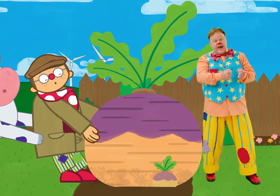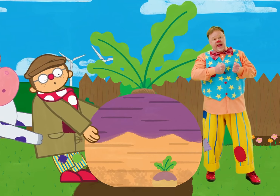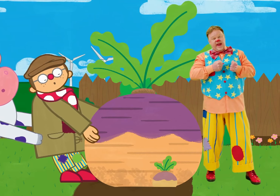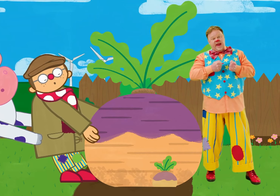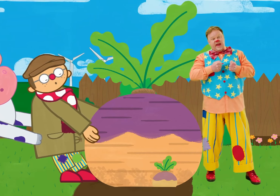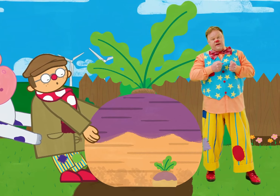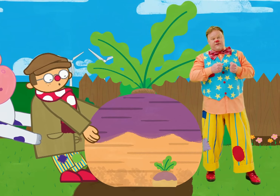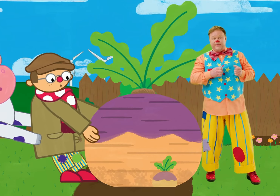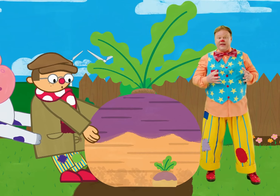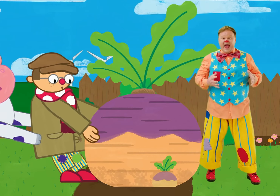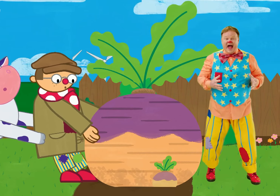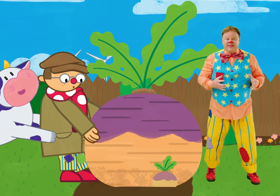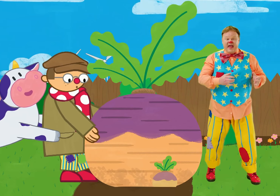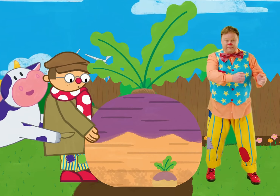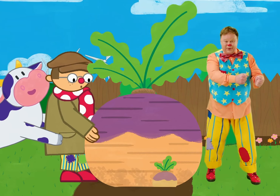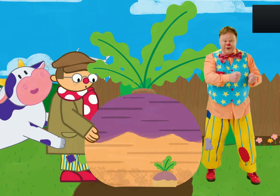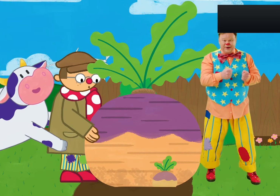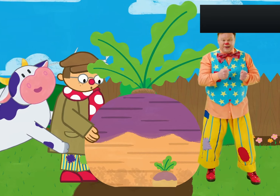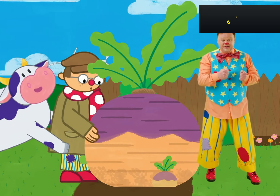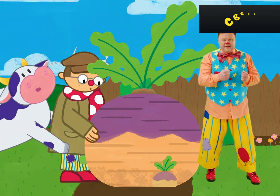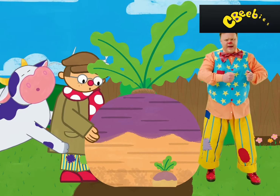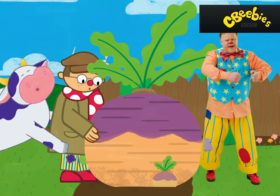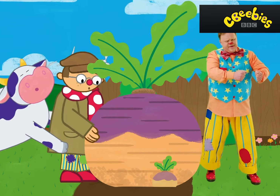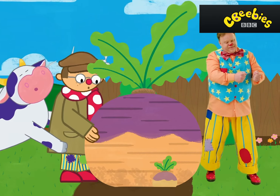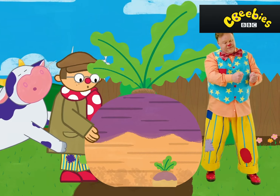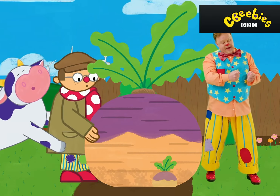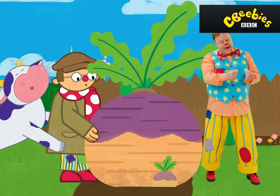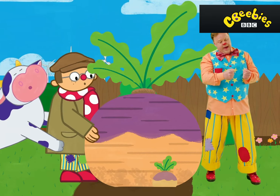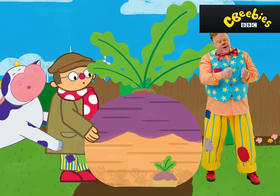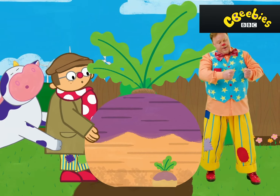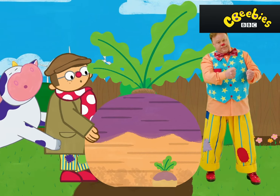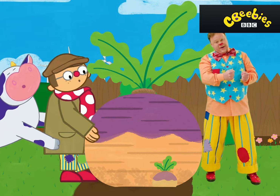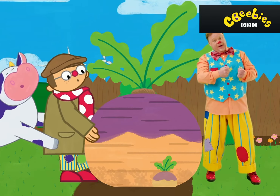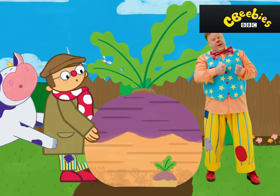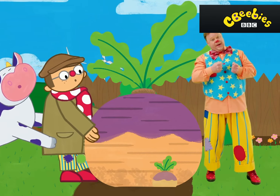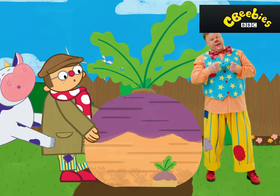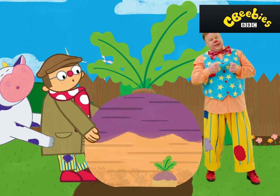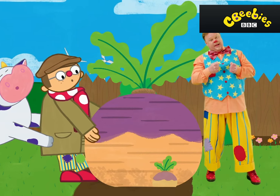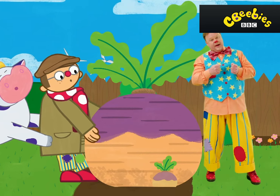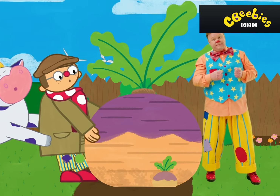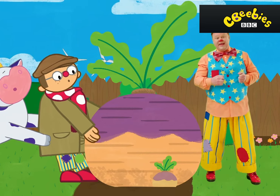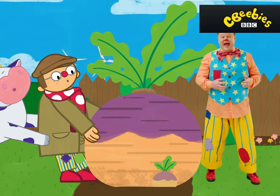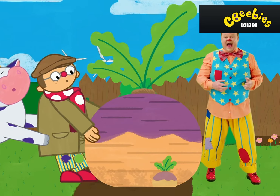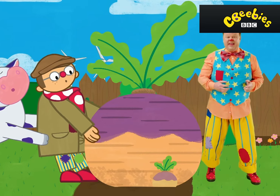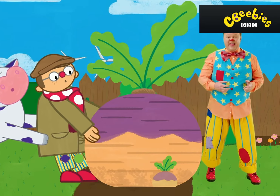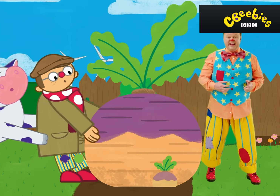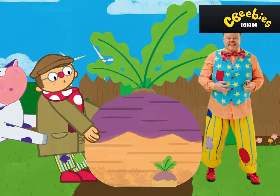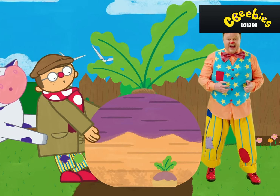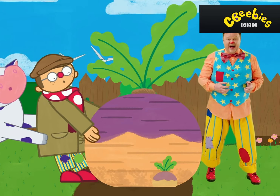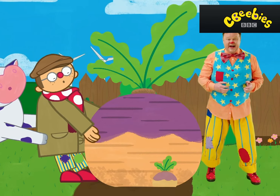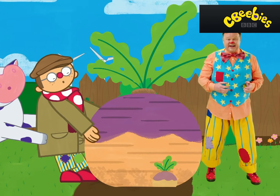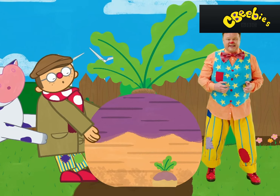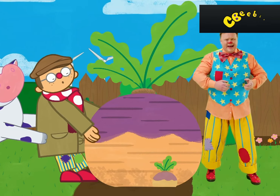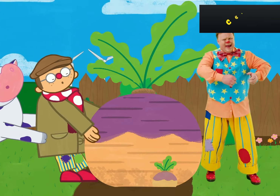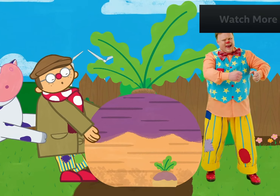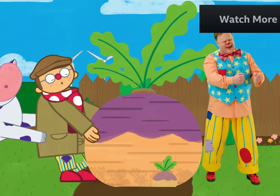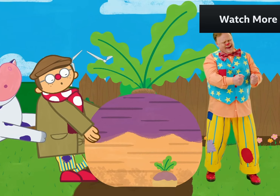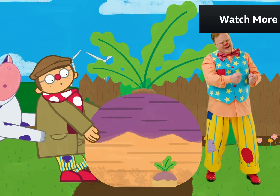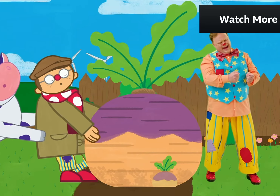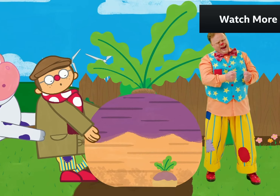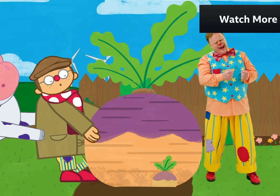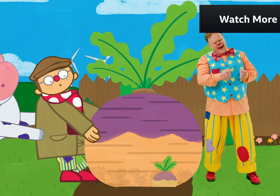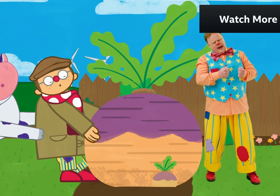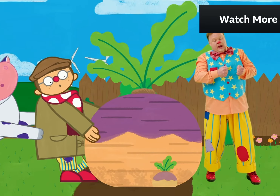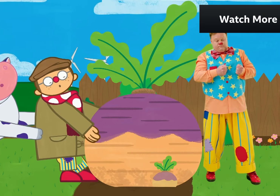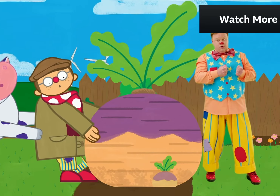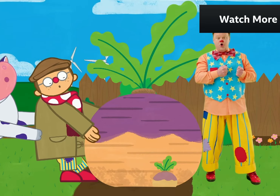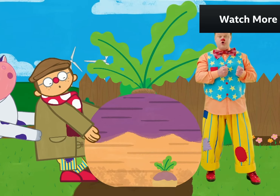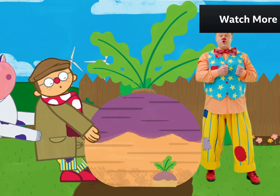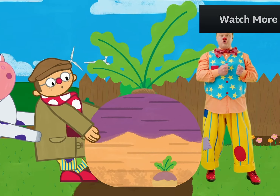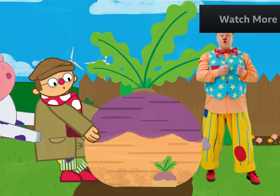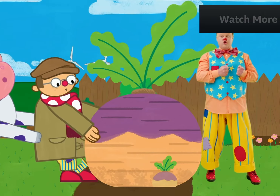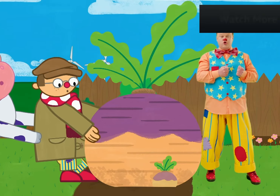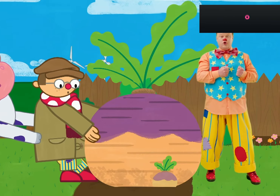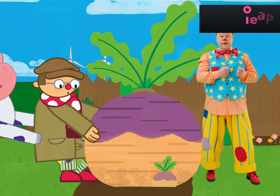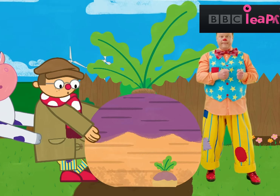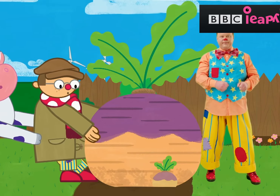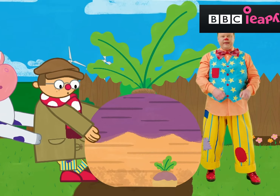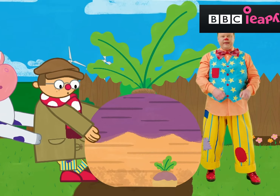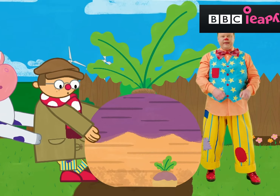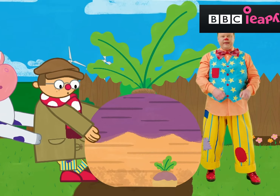heave and they pulled phew pull and they tugged moo